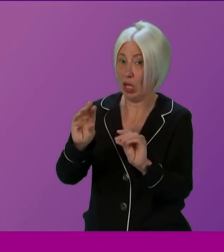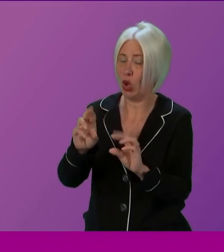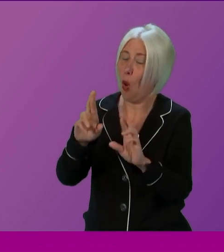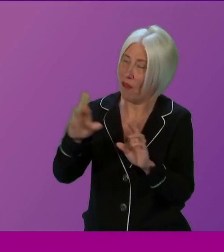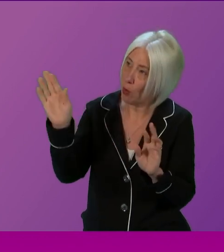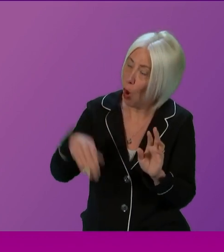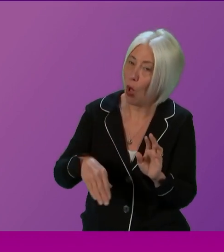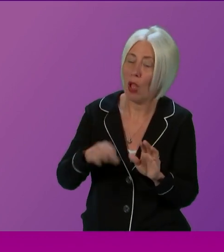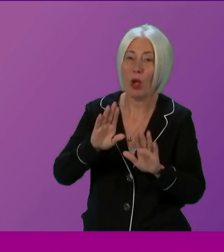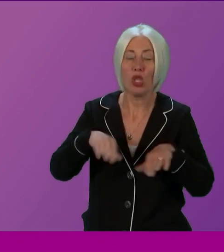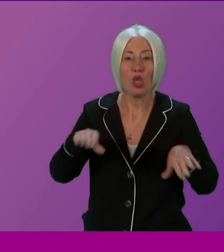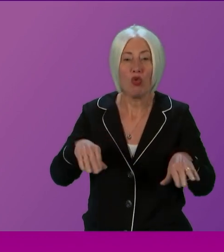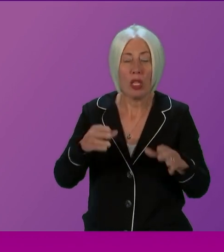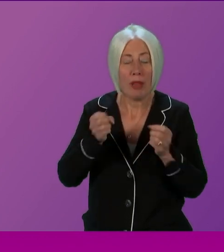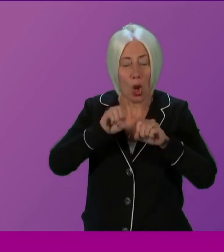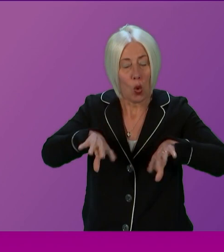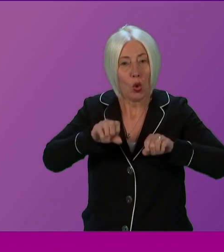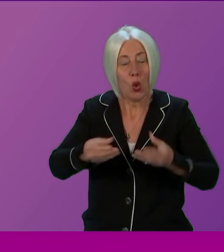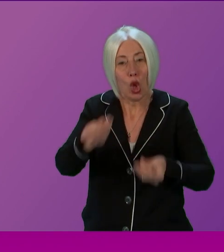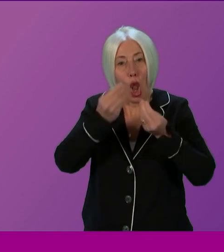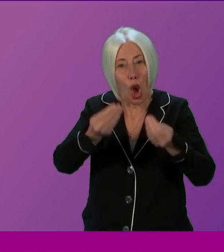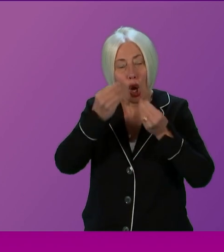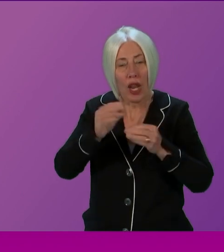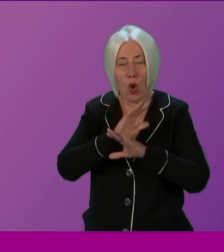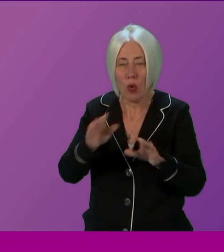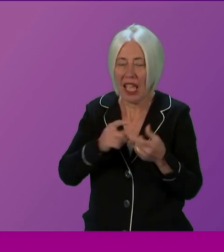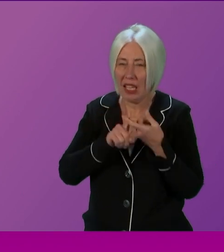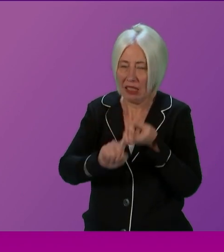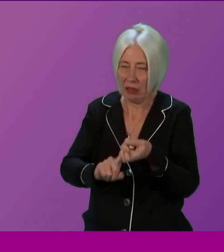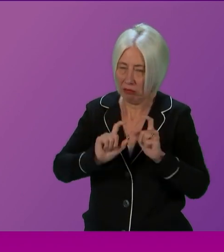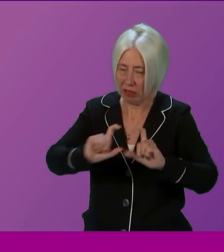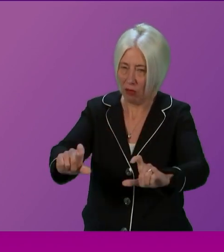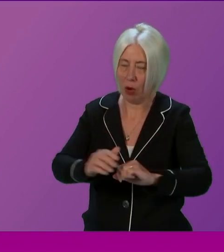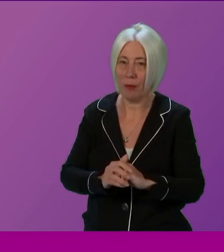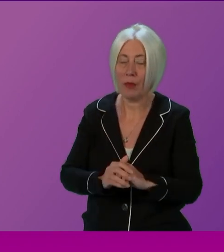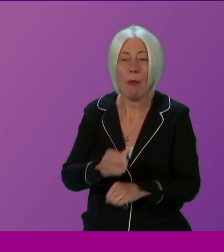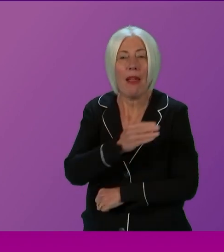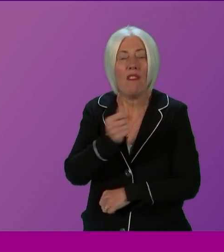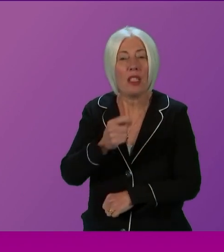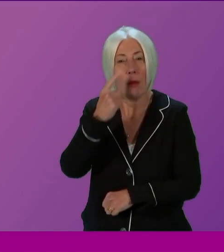learning, the responsibility for which rests with the Government. Can the First Minister assure young people in targeted constituencies, such as her own,